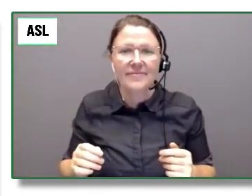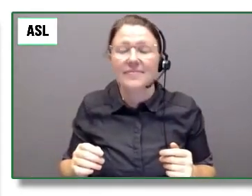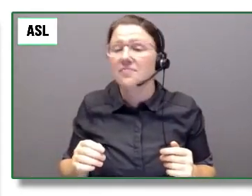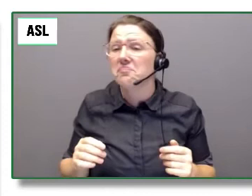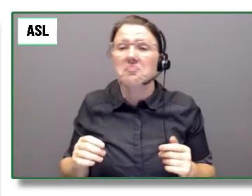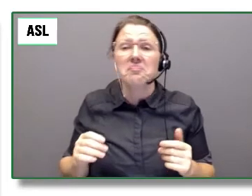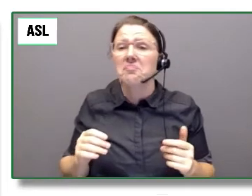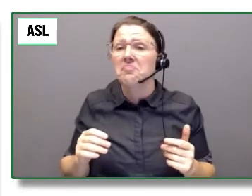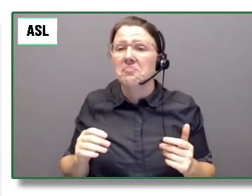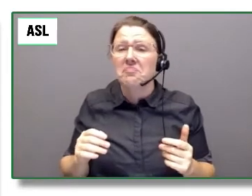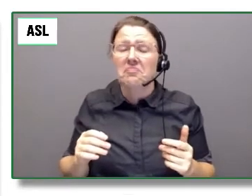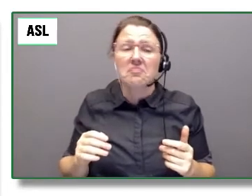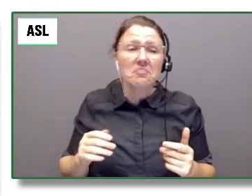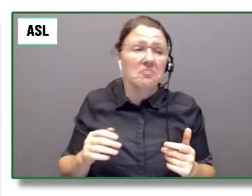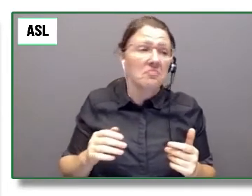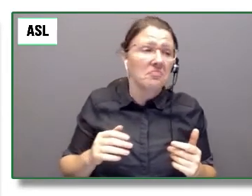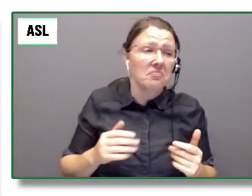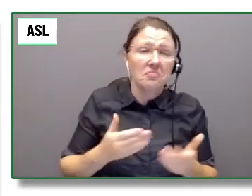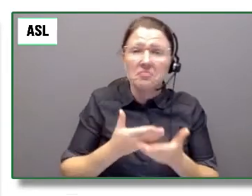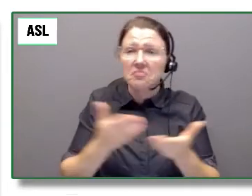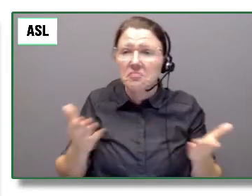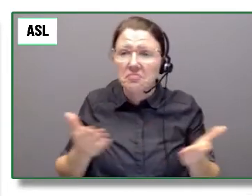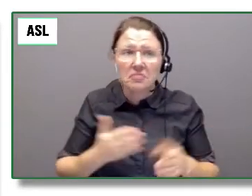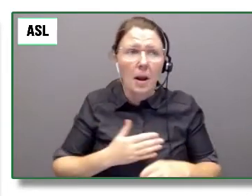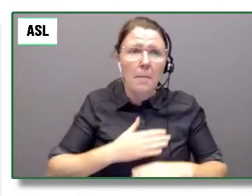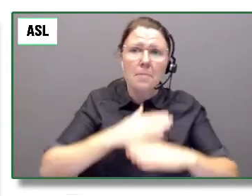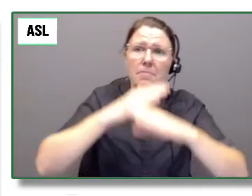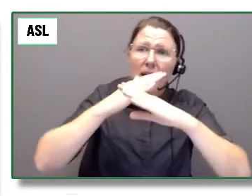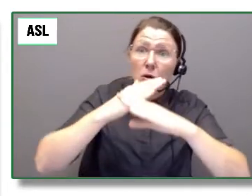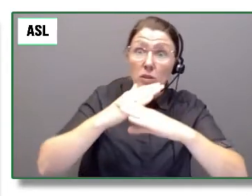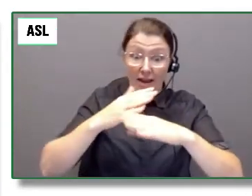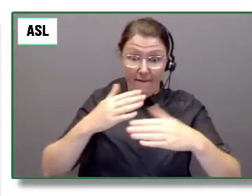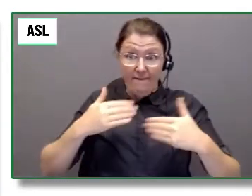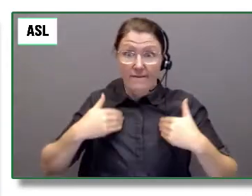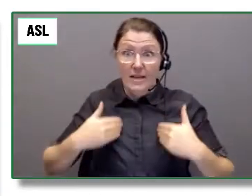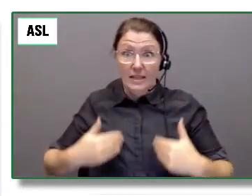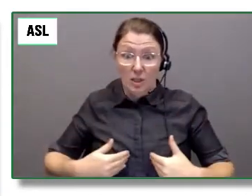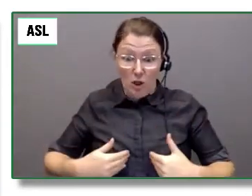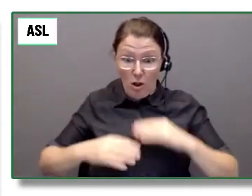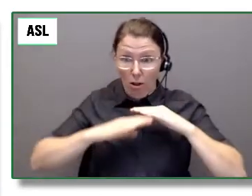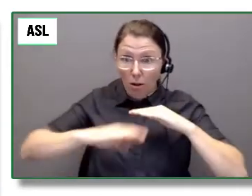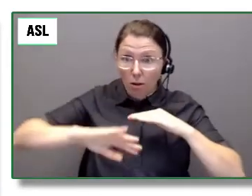barriers, both physical and intangible, melt away.